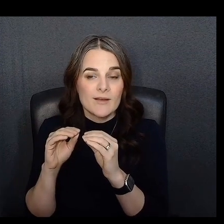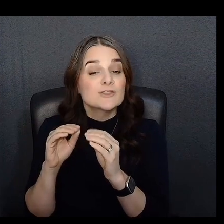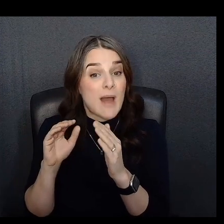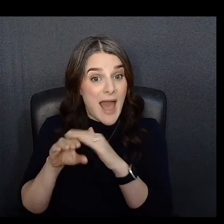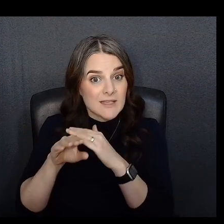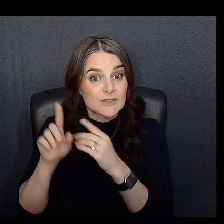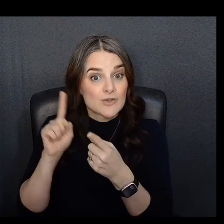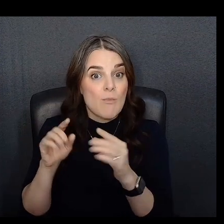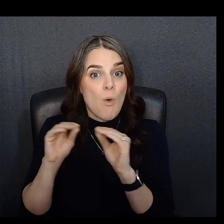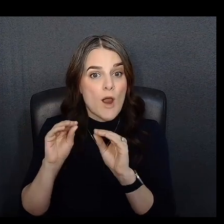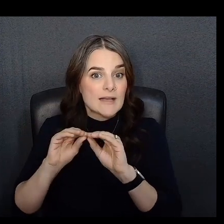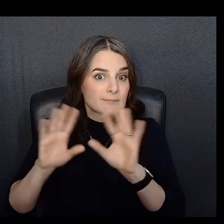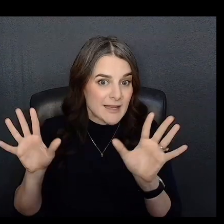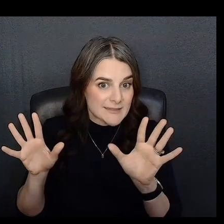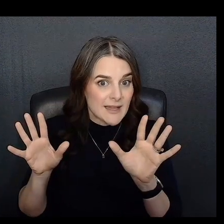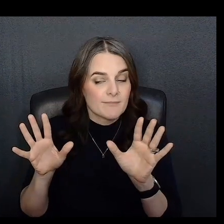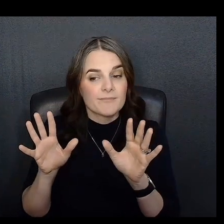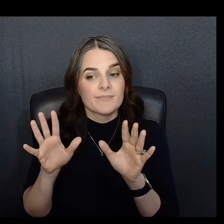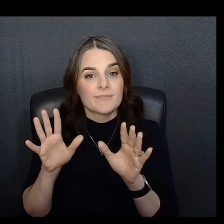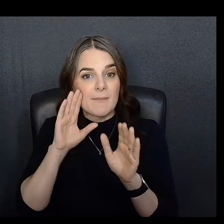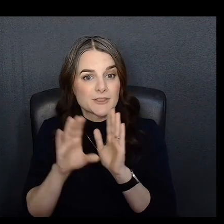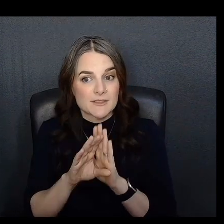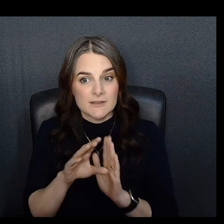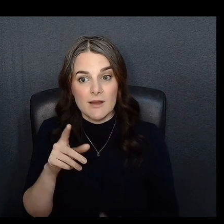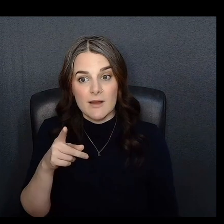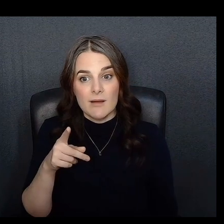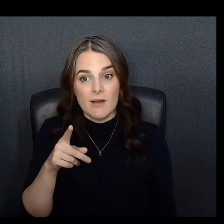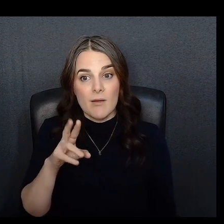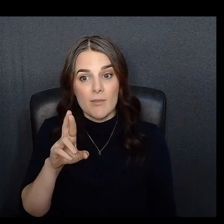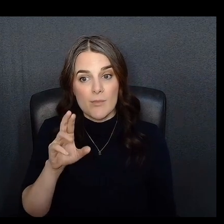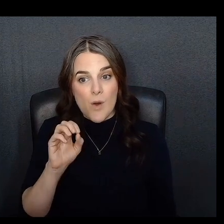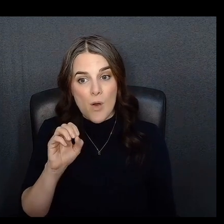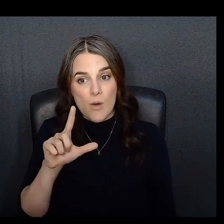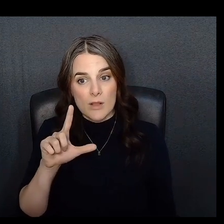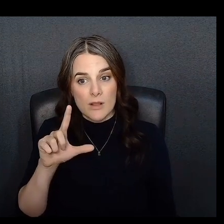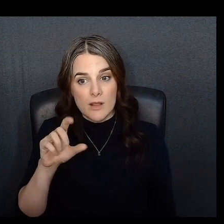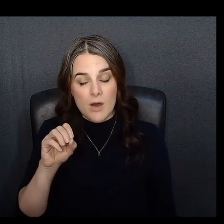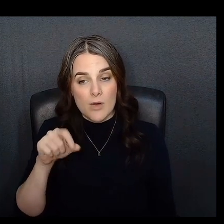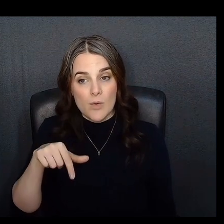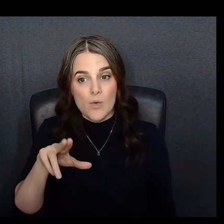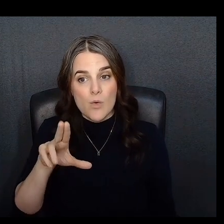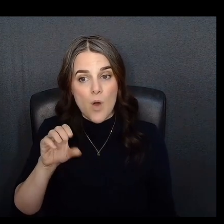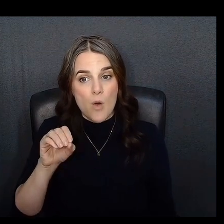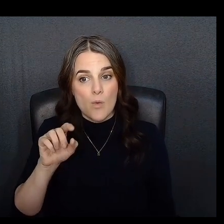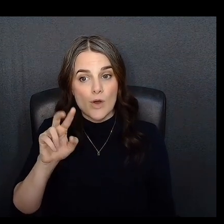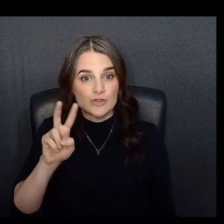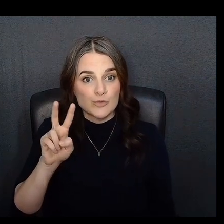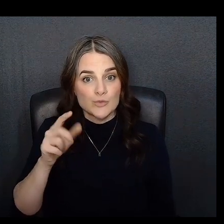So Proloquo2Go body parts. This is one with edits, so I had to go in and purposefully